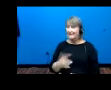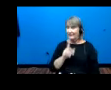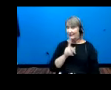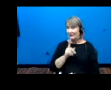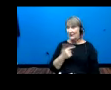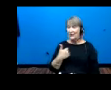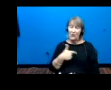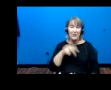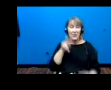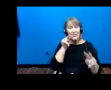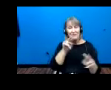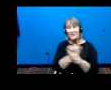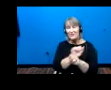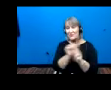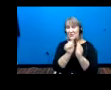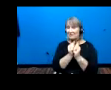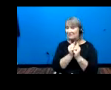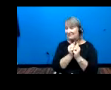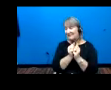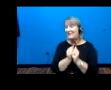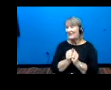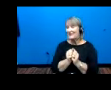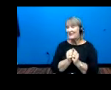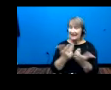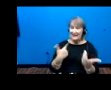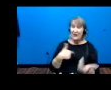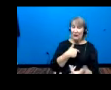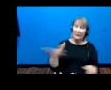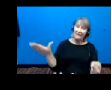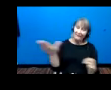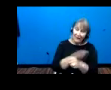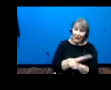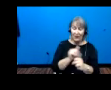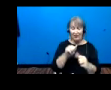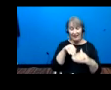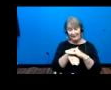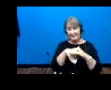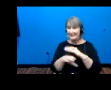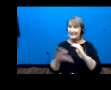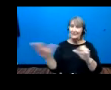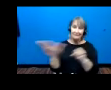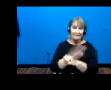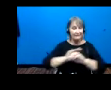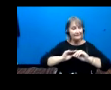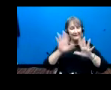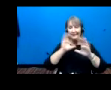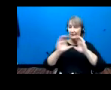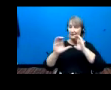working out for folks just later on, and making sure that we have full, accessible messaging for those that need it most.